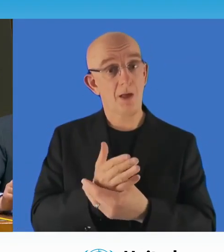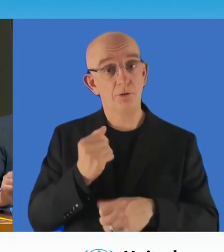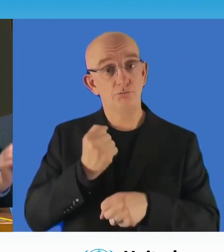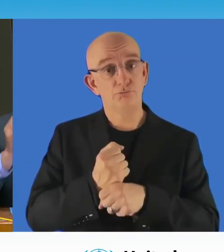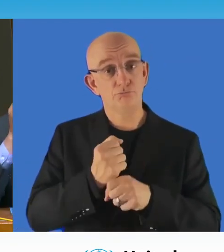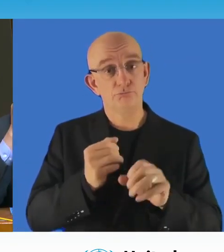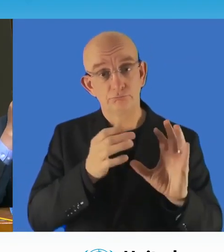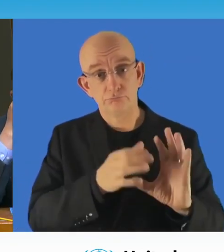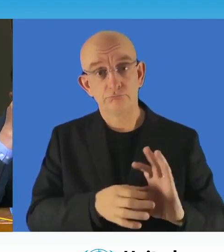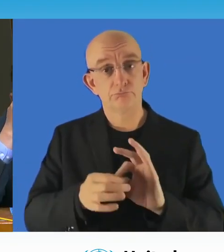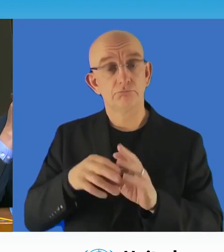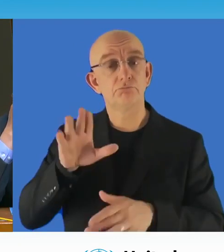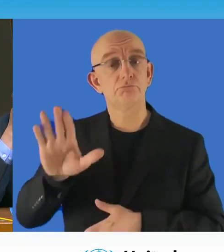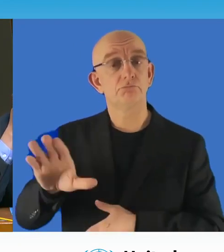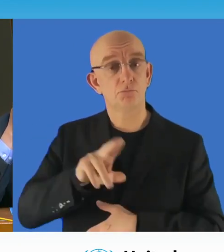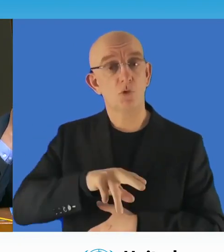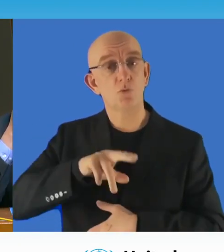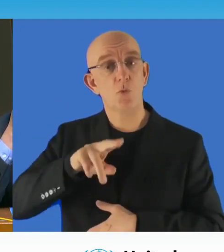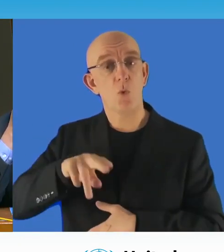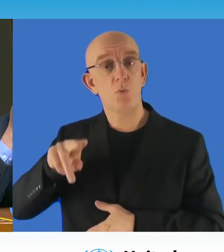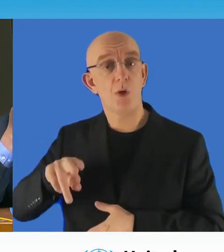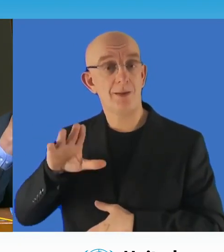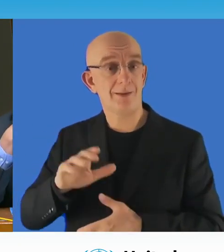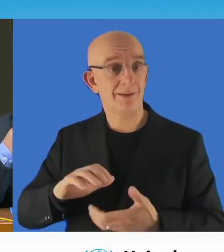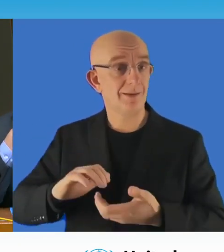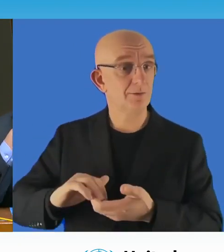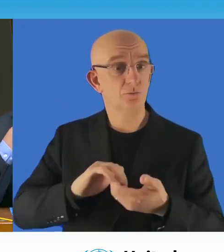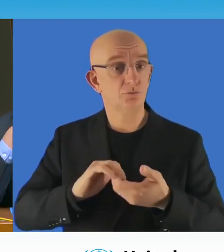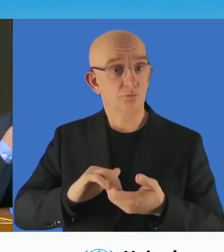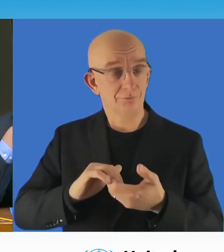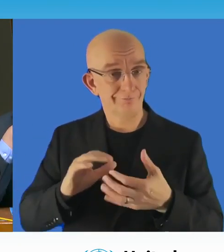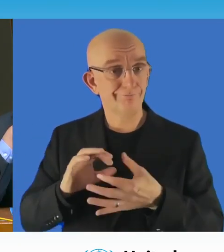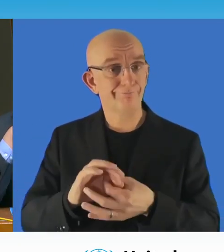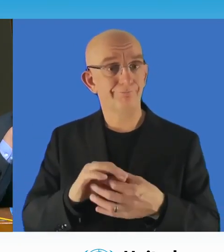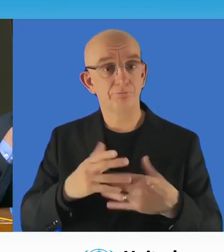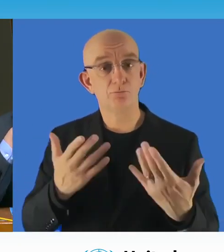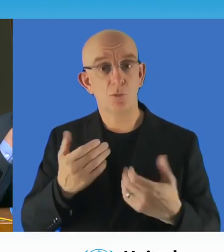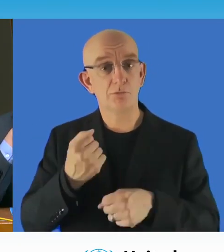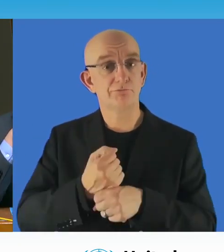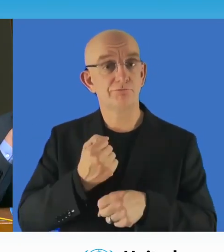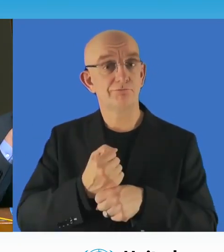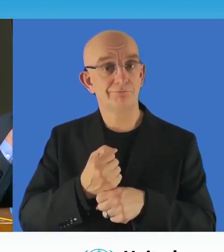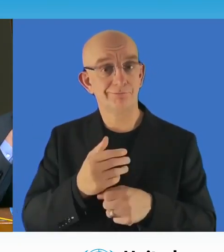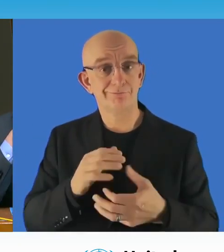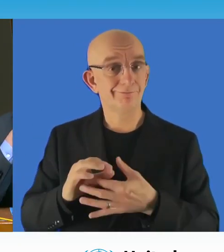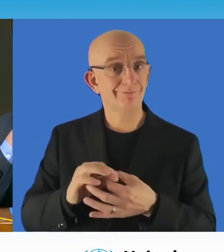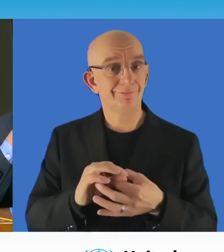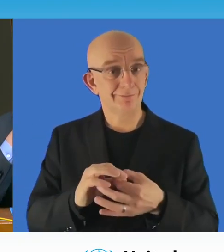and the UK foreign Commonwealth and development office launched the inclusive education initiative